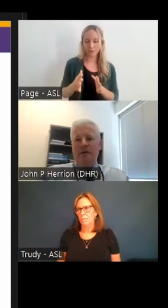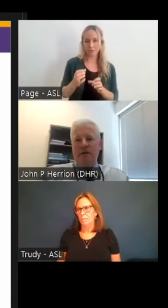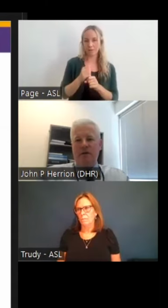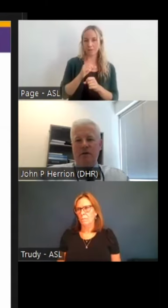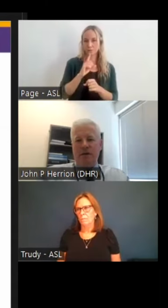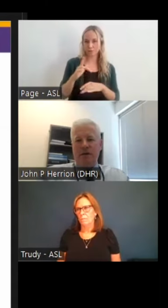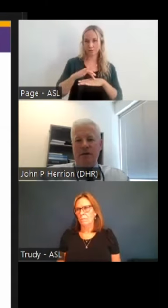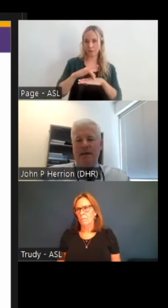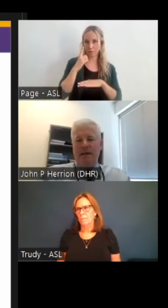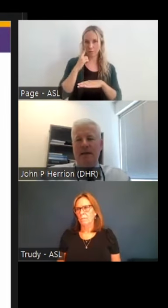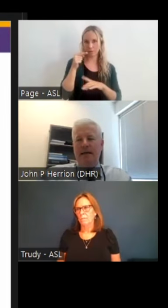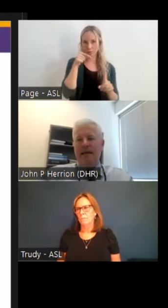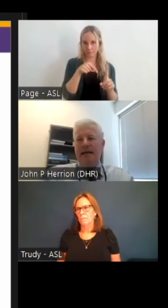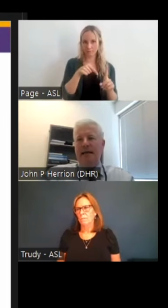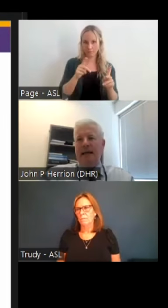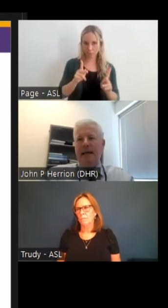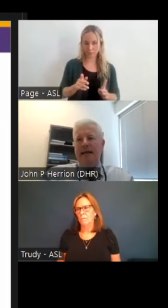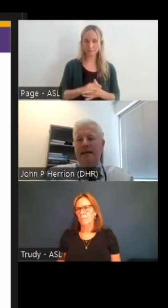And again, oftentimes it's a matter of training,